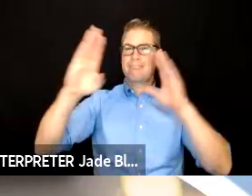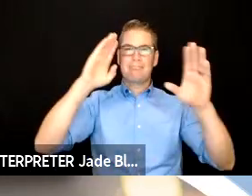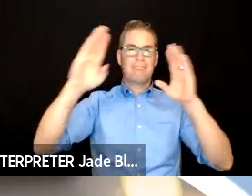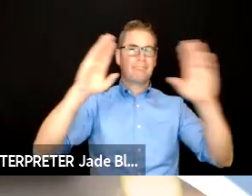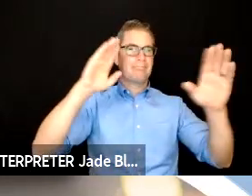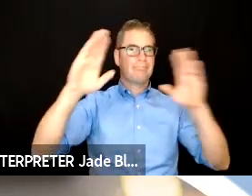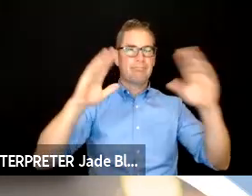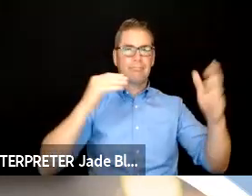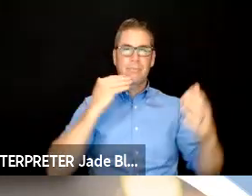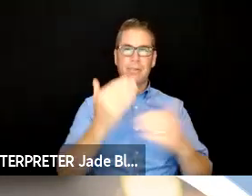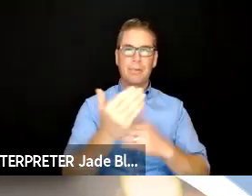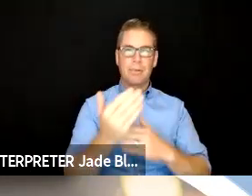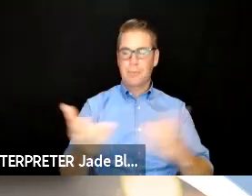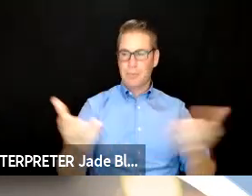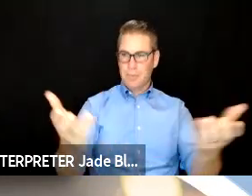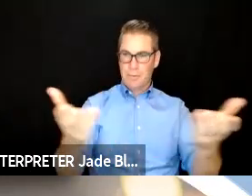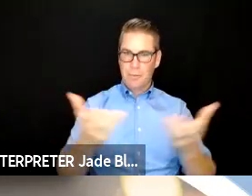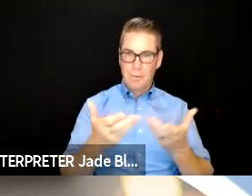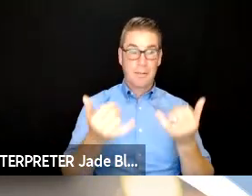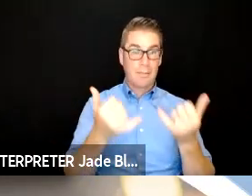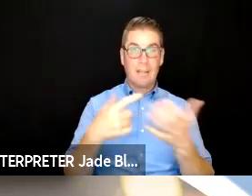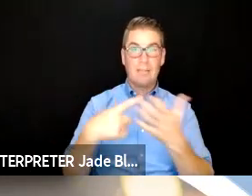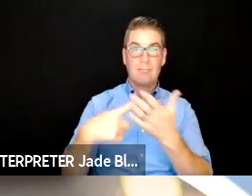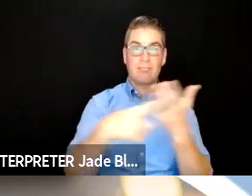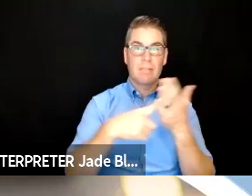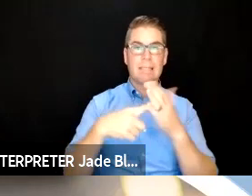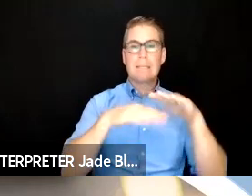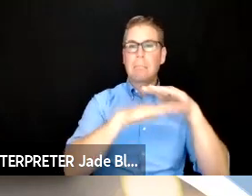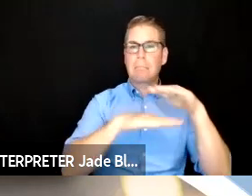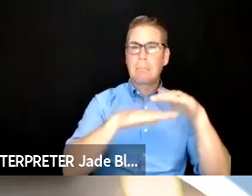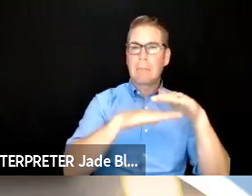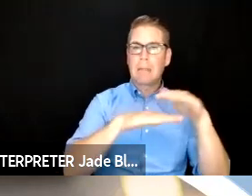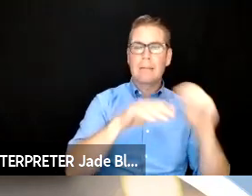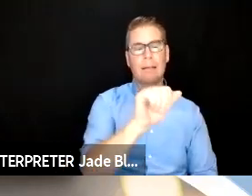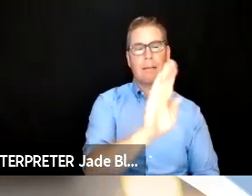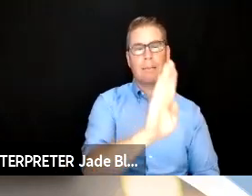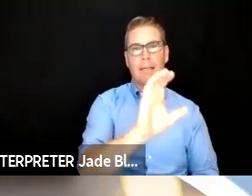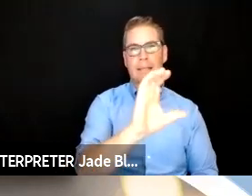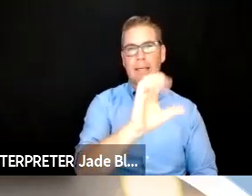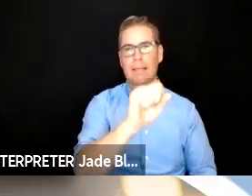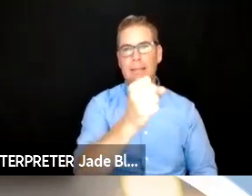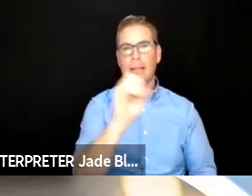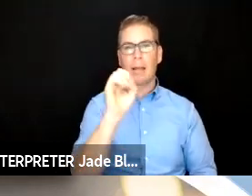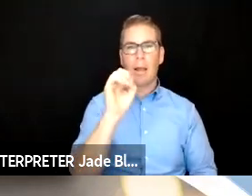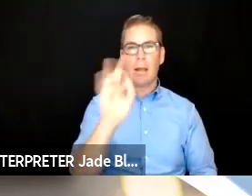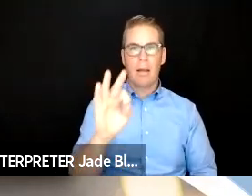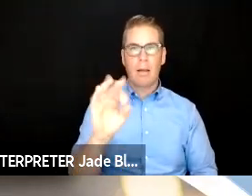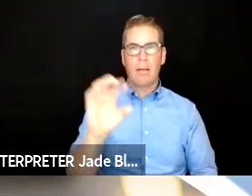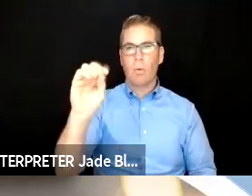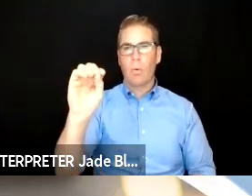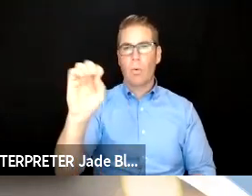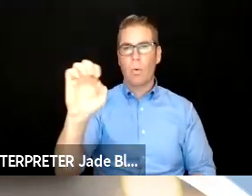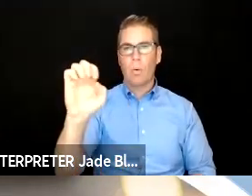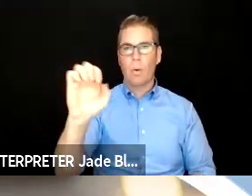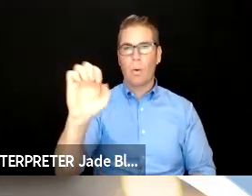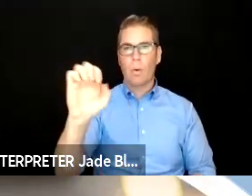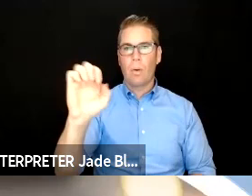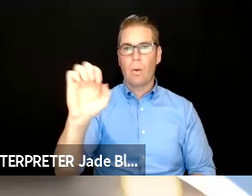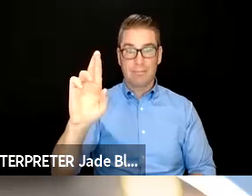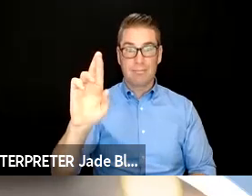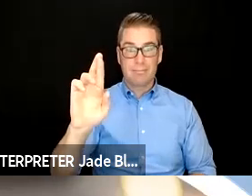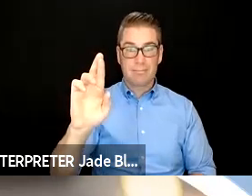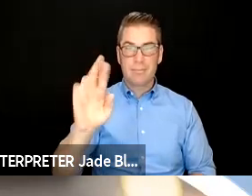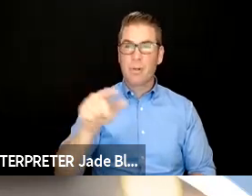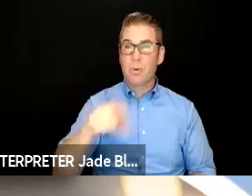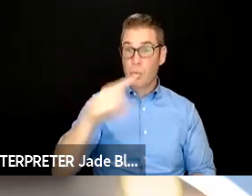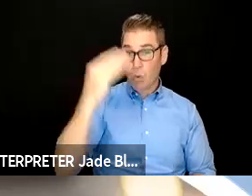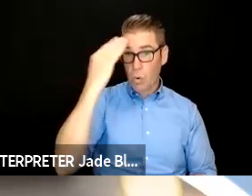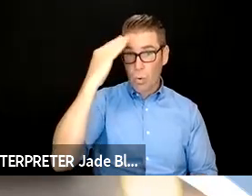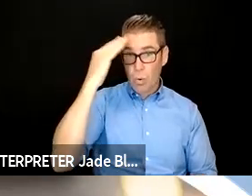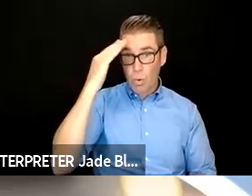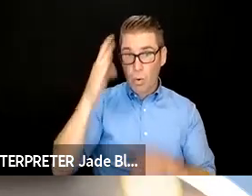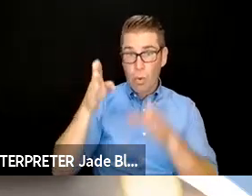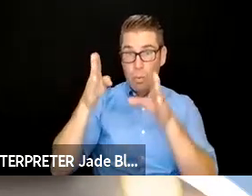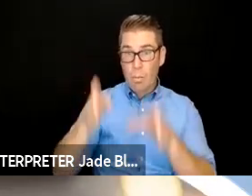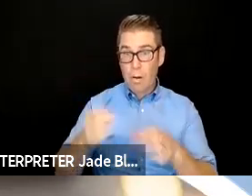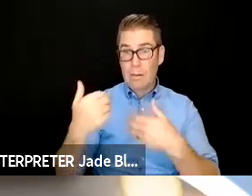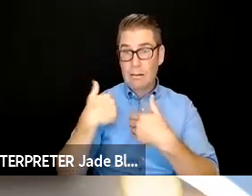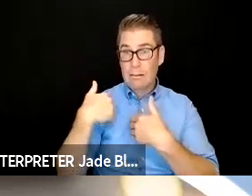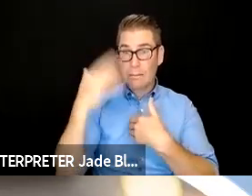Susi Nitzel: Welcome to the ABC. We are I'm Susie that phone. I'm the facilitator today your presenters le potter who you probably so she if you've been training all summer to how to teach online.